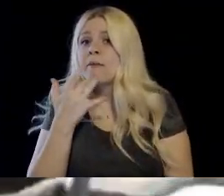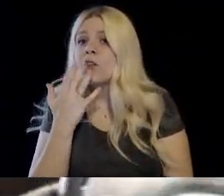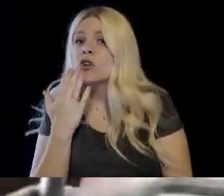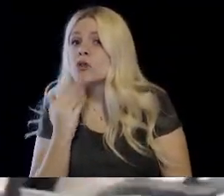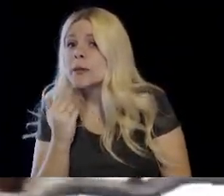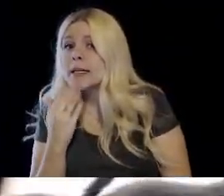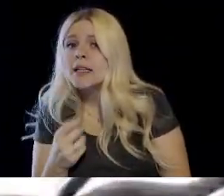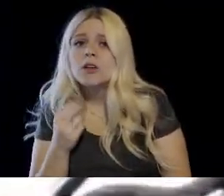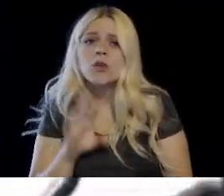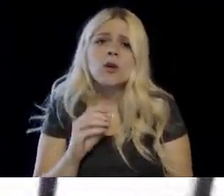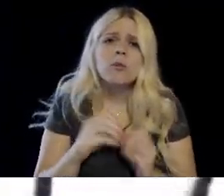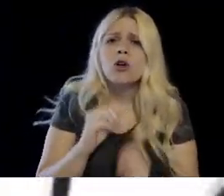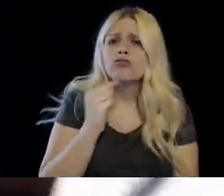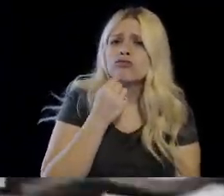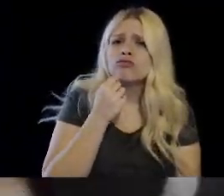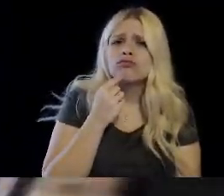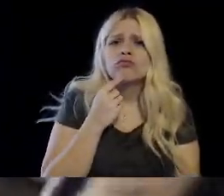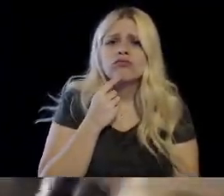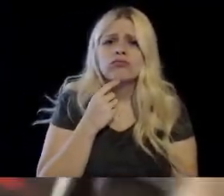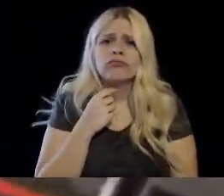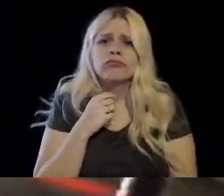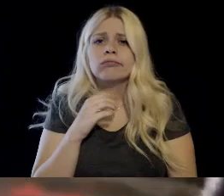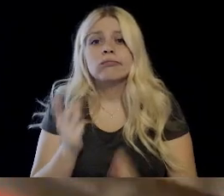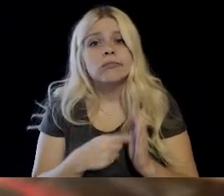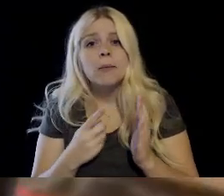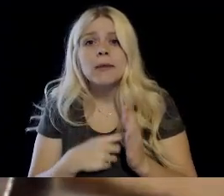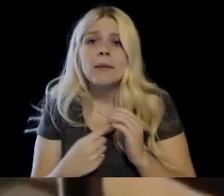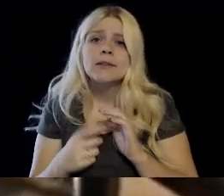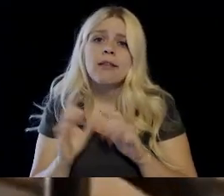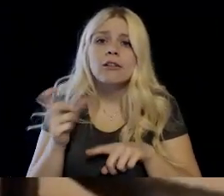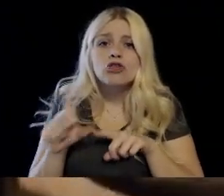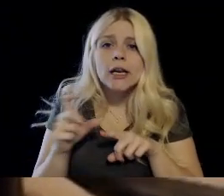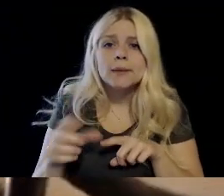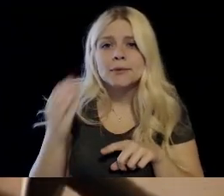Erica: We're all like that, right? Sometimes it's Fritos, sometimes it's Thin Mints. Joanne: Uh-huh.